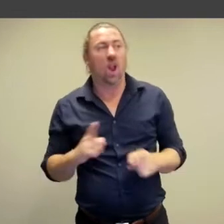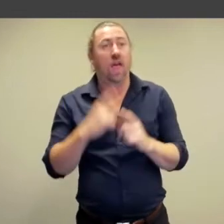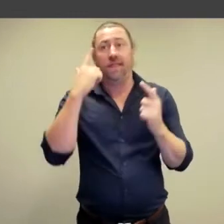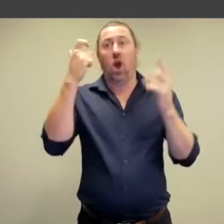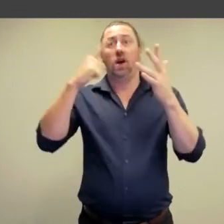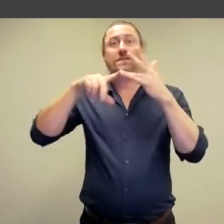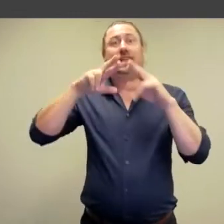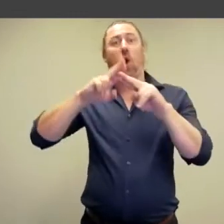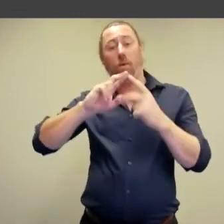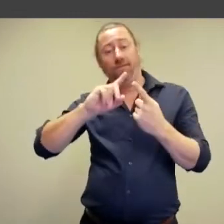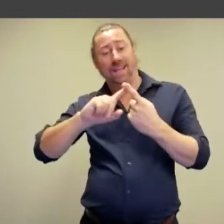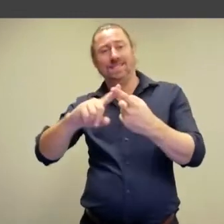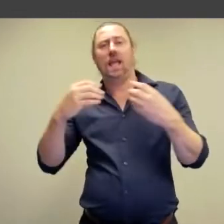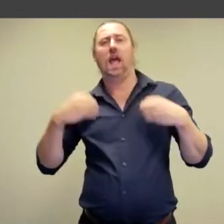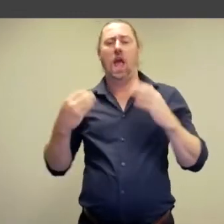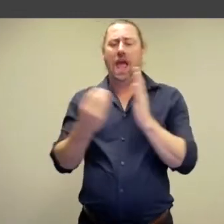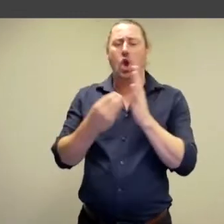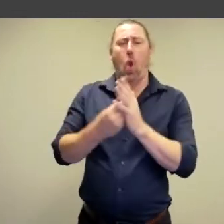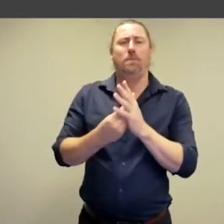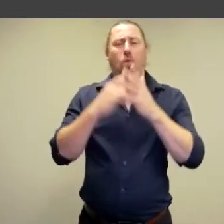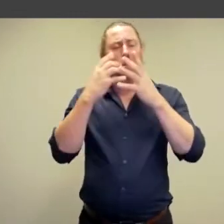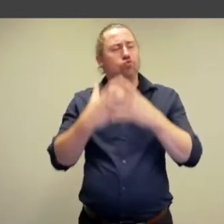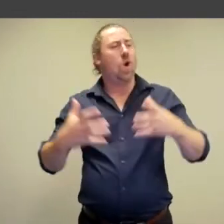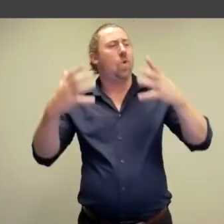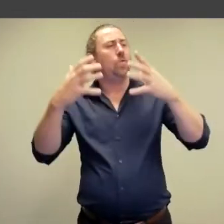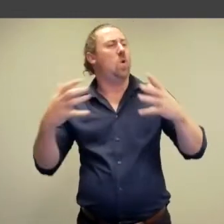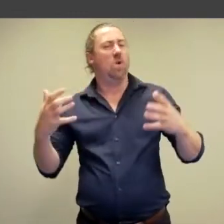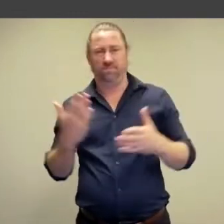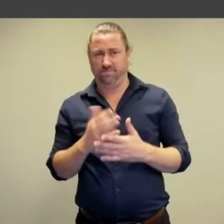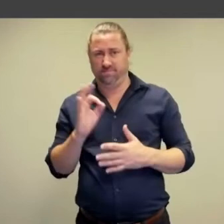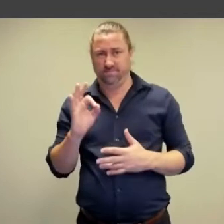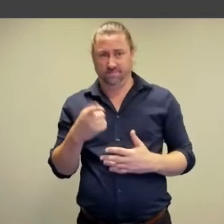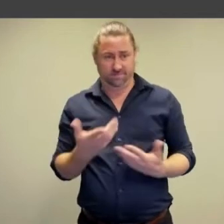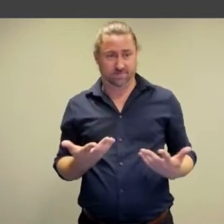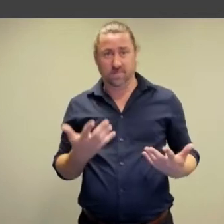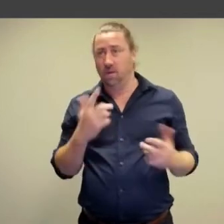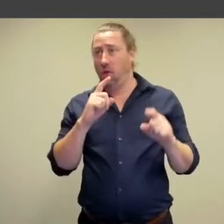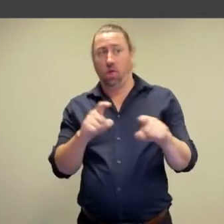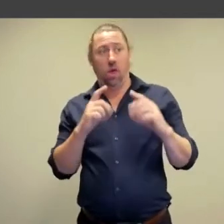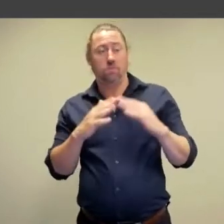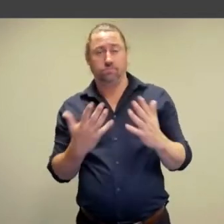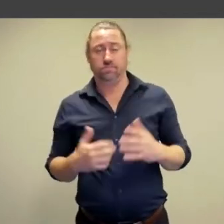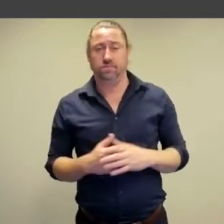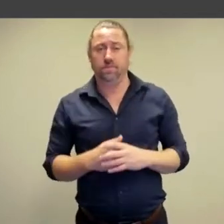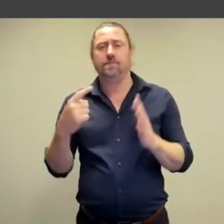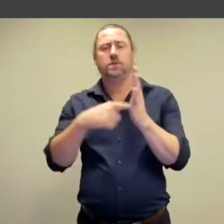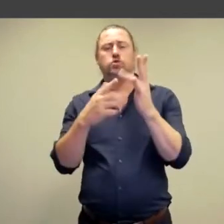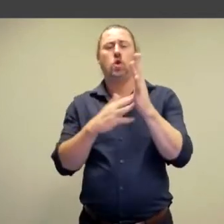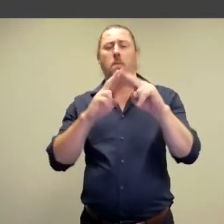consistent economic growth. Tom